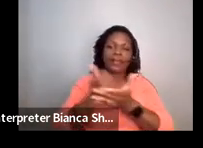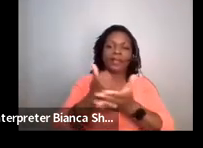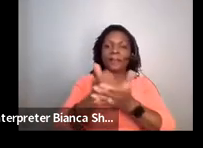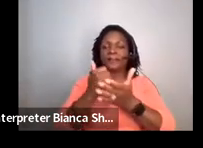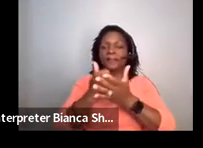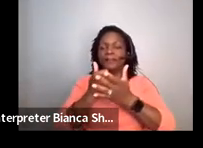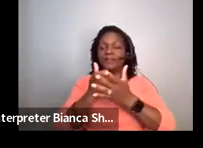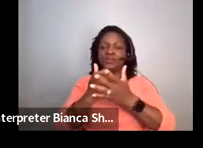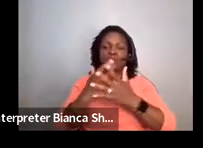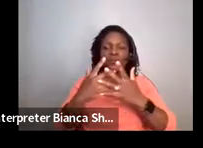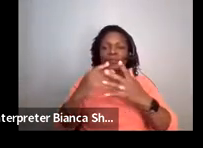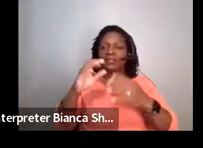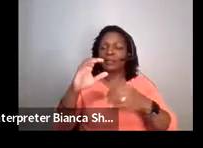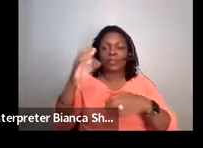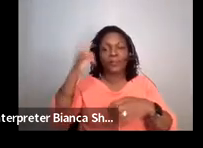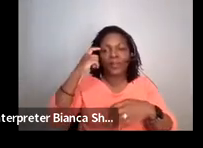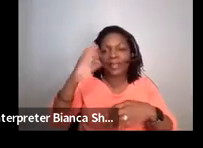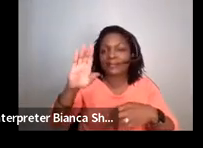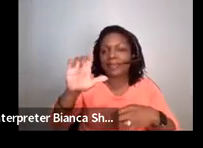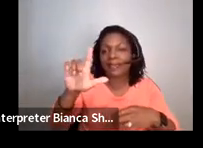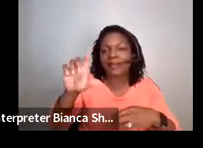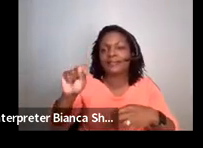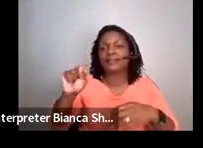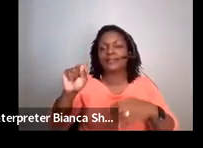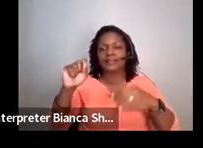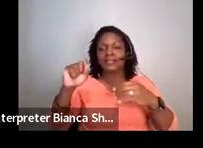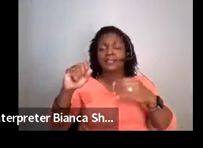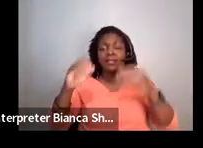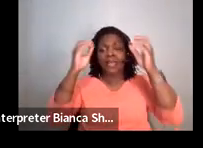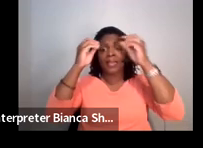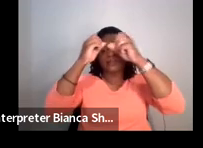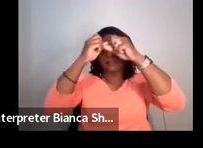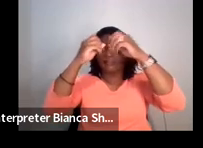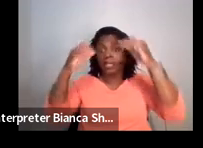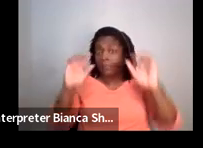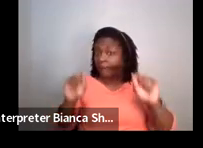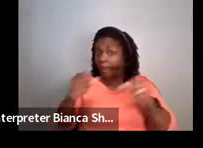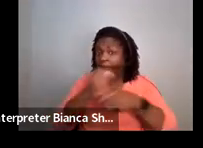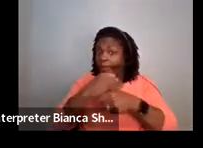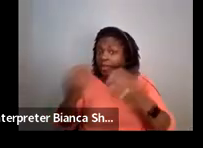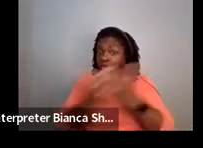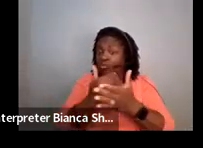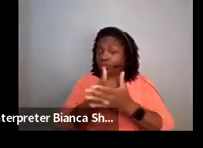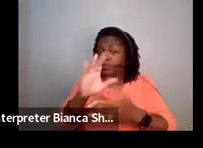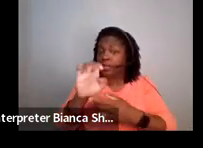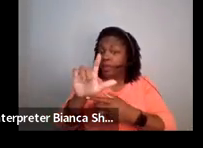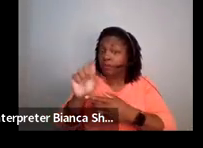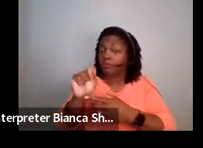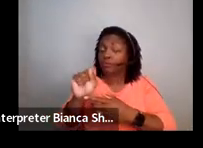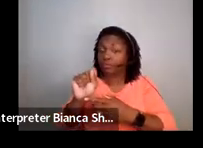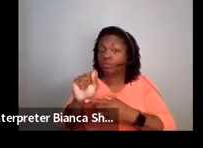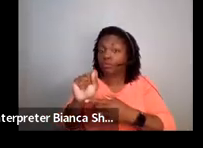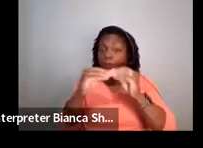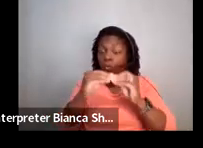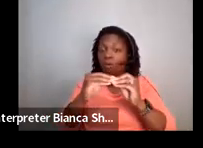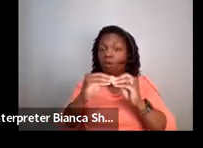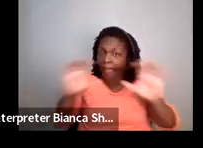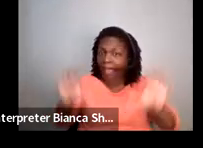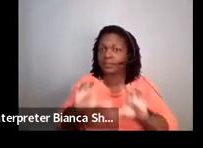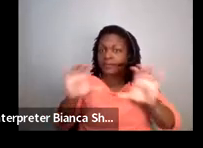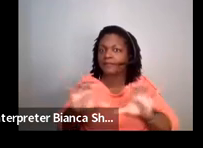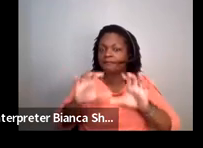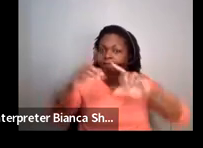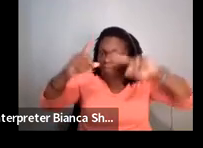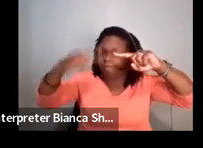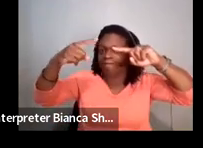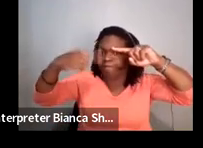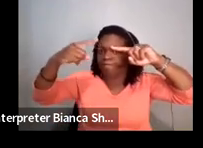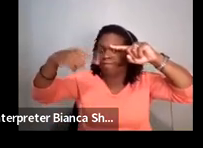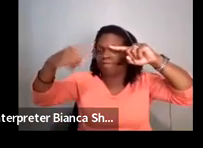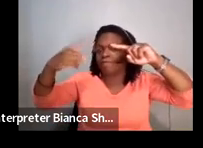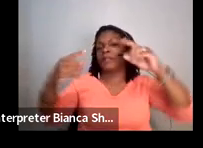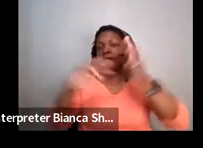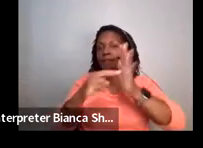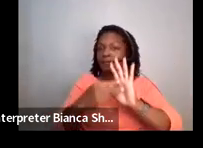Okay. They may even be producing new brain cells that's what new research is beginning to show that the more active brain Then guess what it might even be making new brain cells.